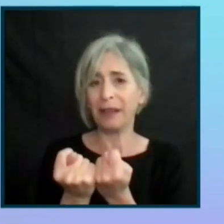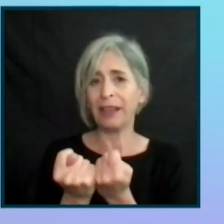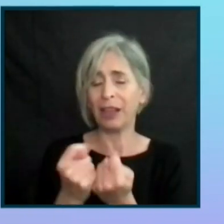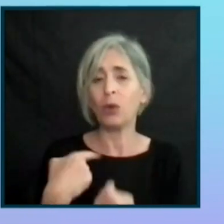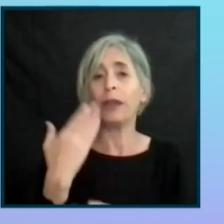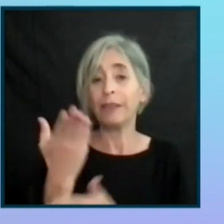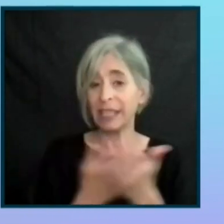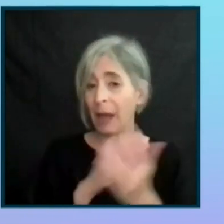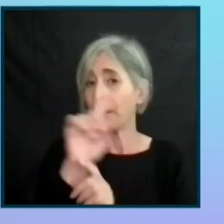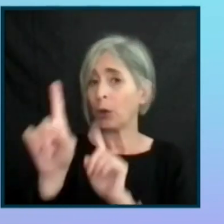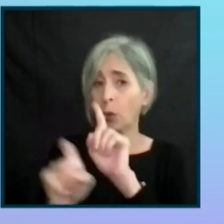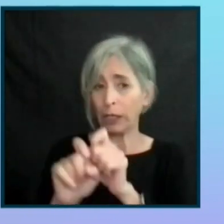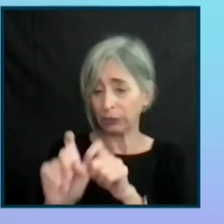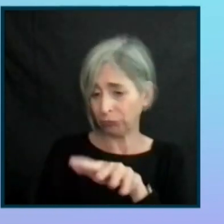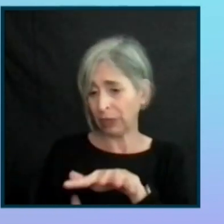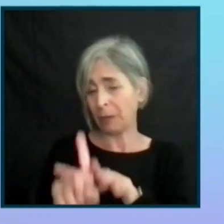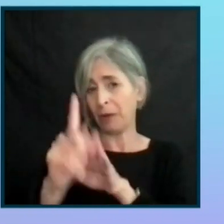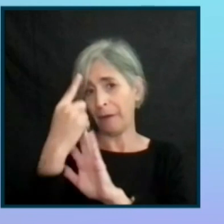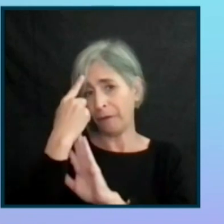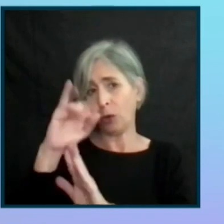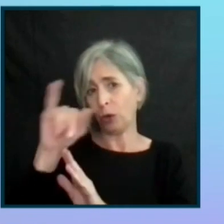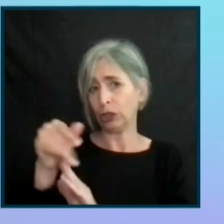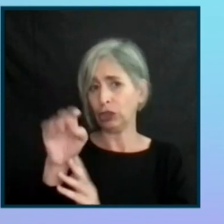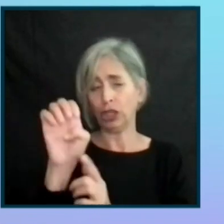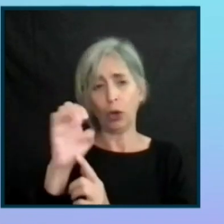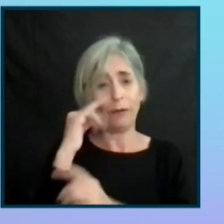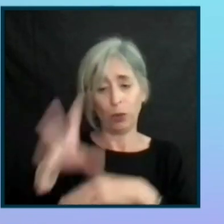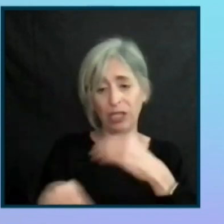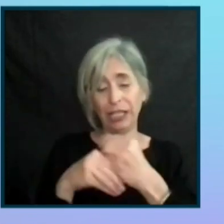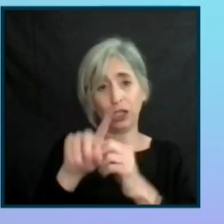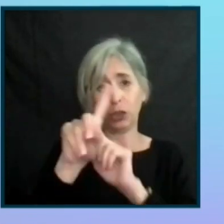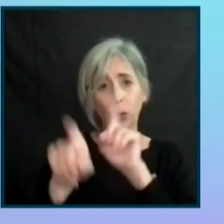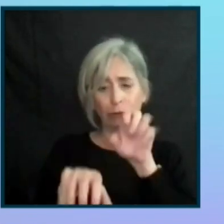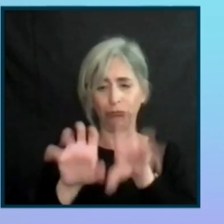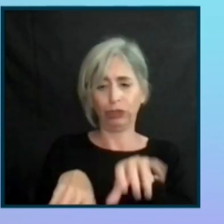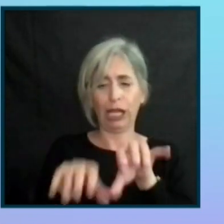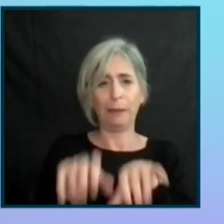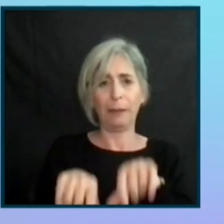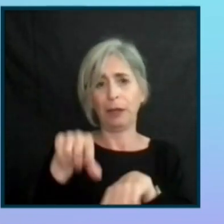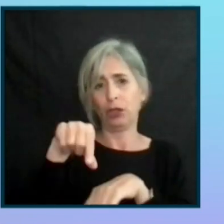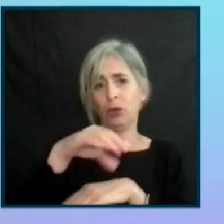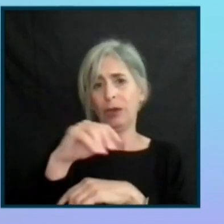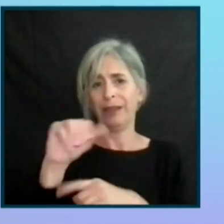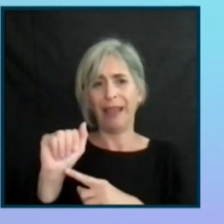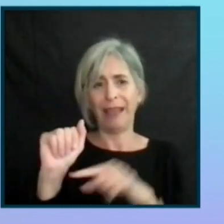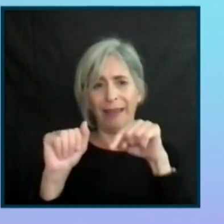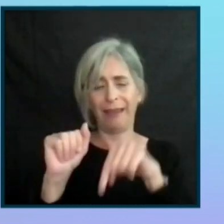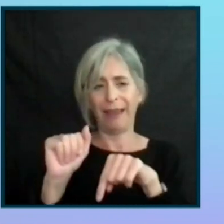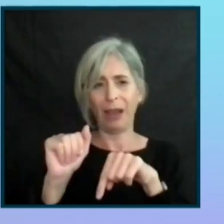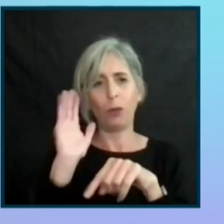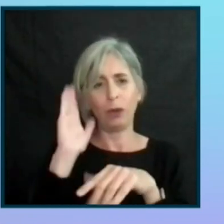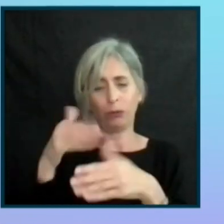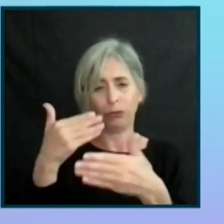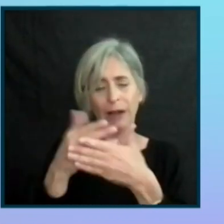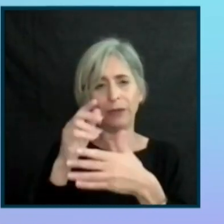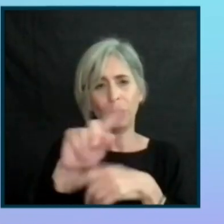we've got some questions that have come in for Joe. If you've got some additional questions, go ahead and type those in the Q&A chat. We'll definitely get to those Joe,